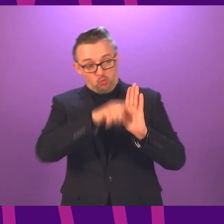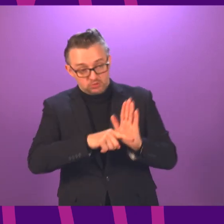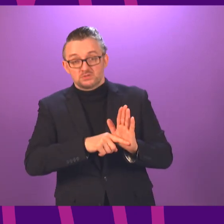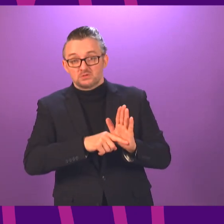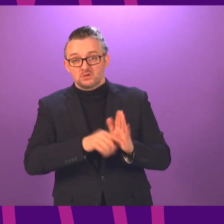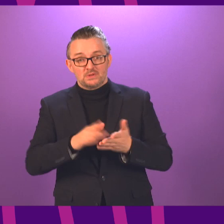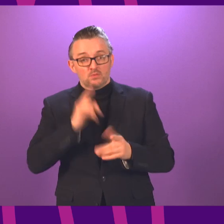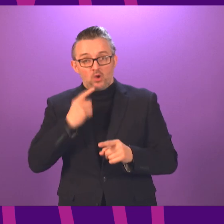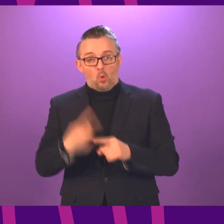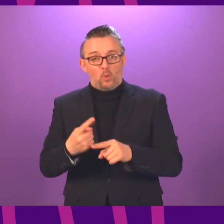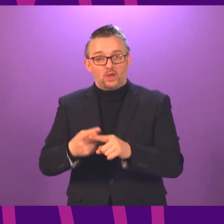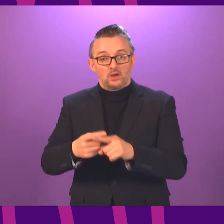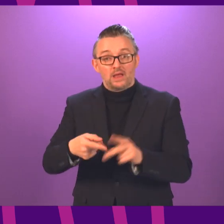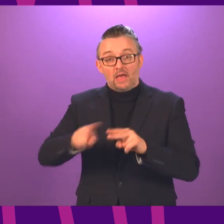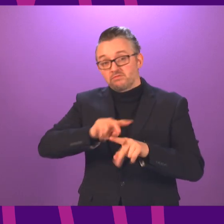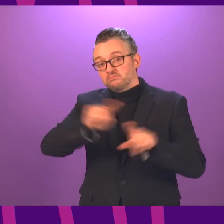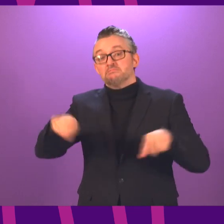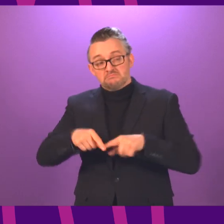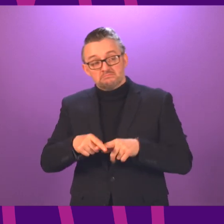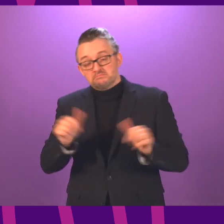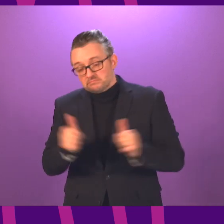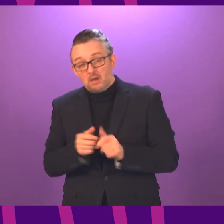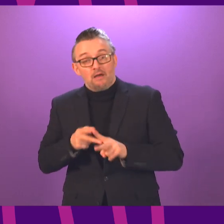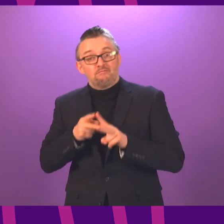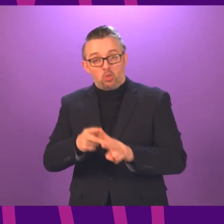if we all stay in this together, our progress will be greater.